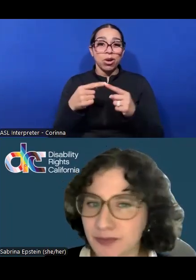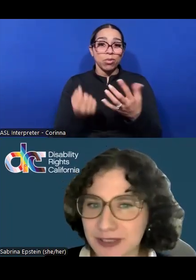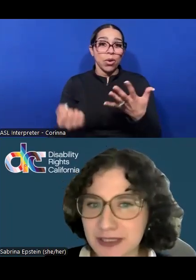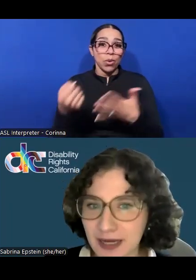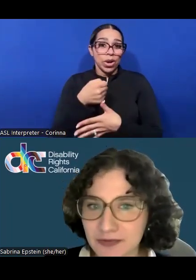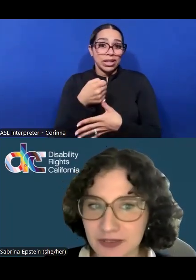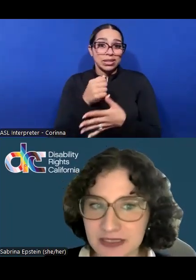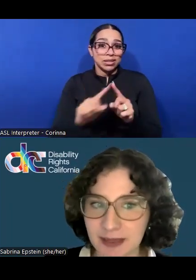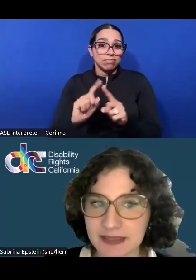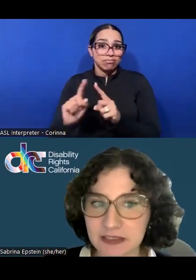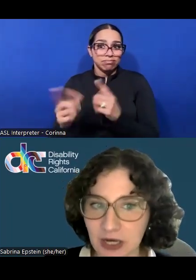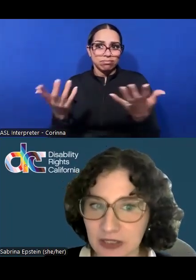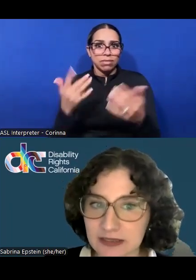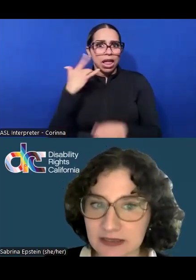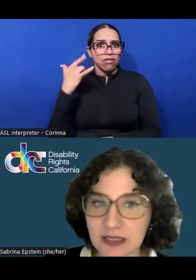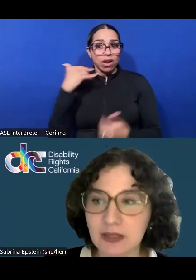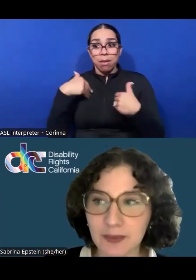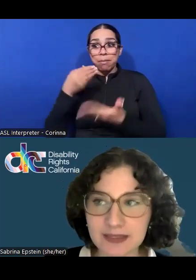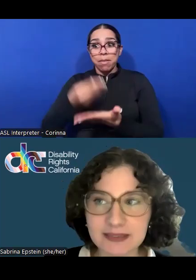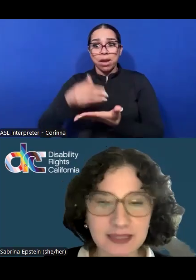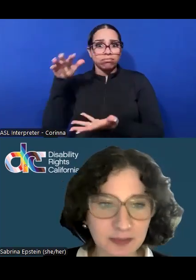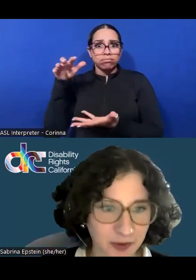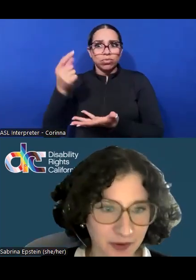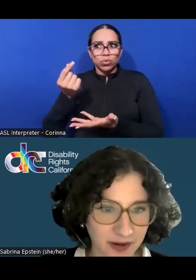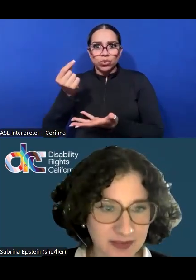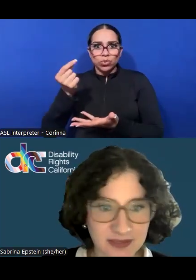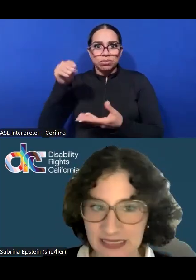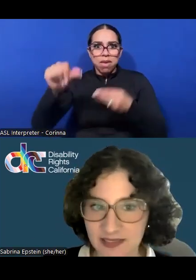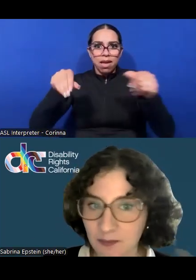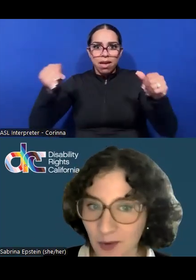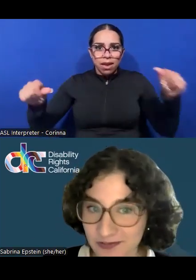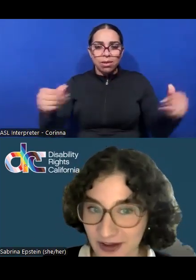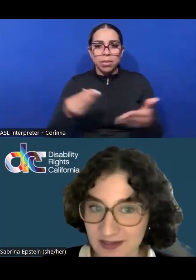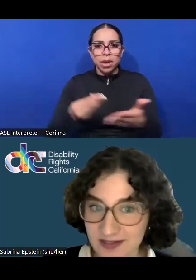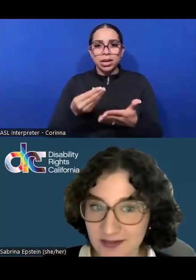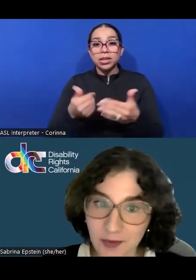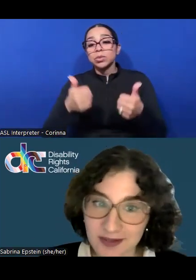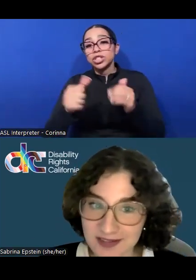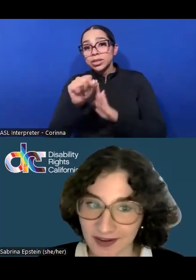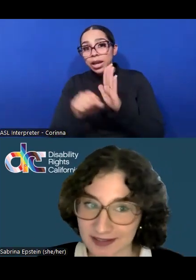Where should California spend its dollars? What state programs need more funds or less funds?